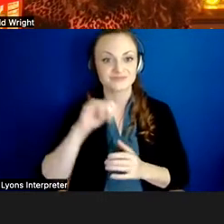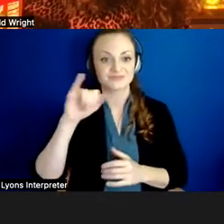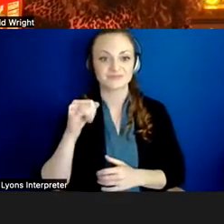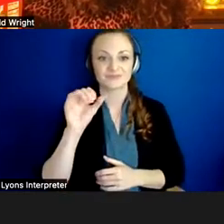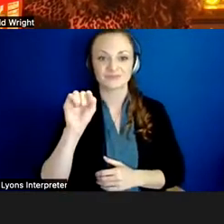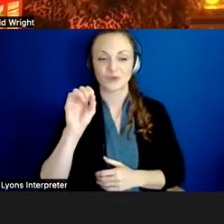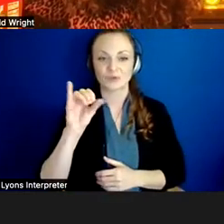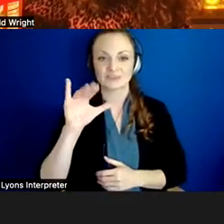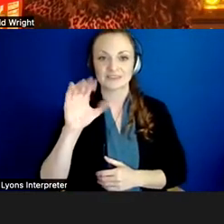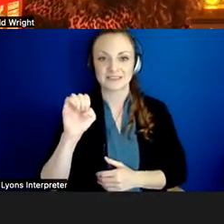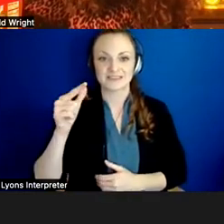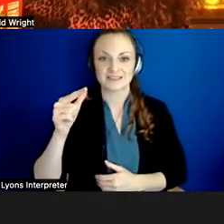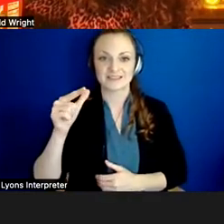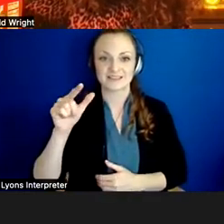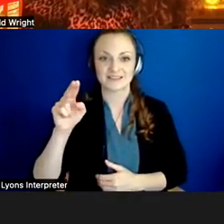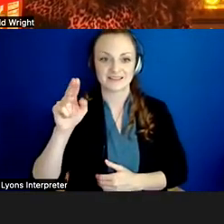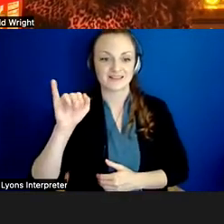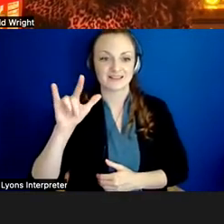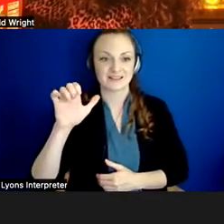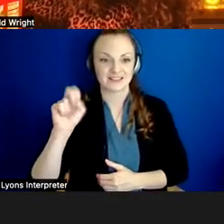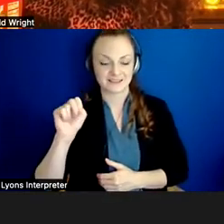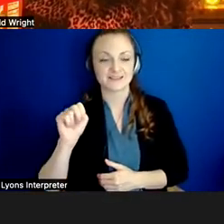a question just what you said right now about the food is not eaten.